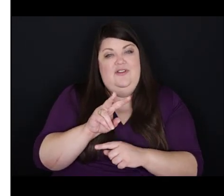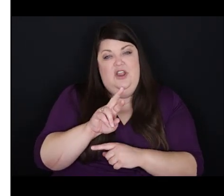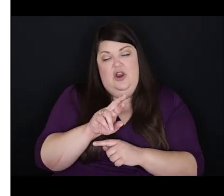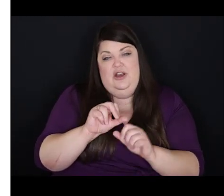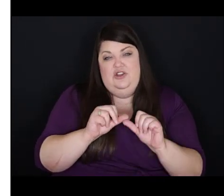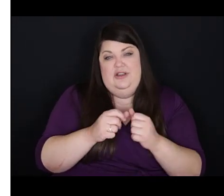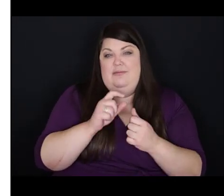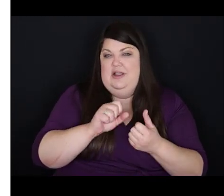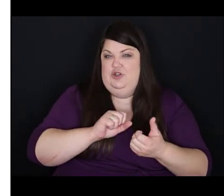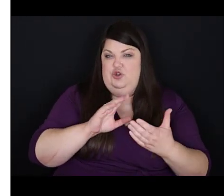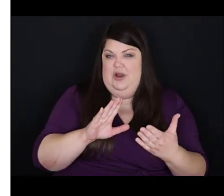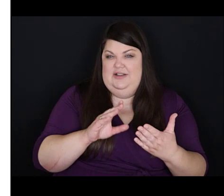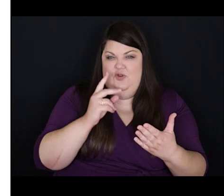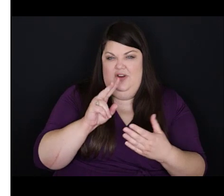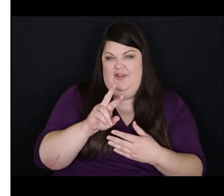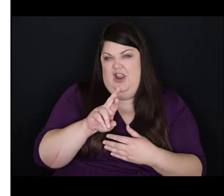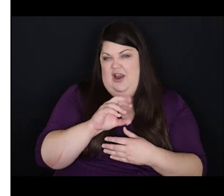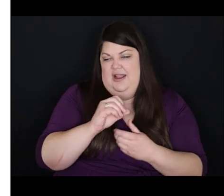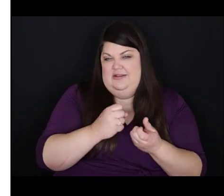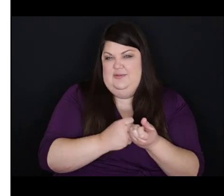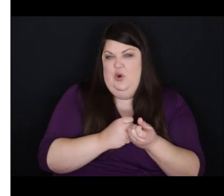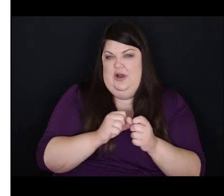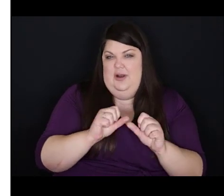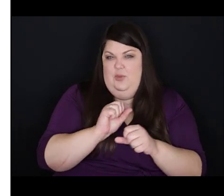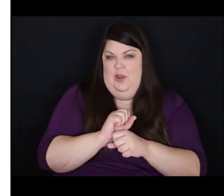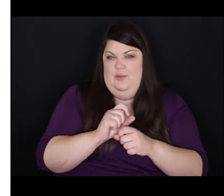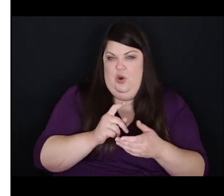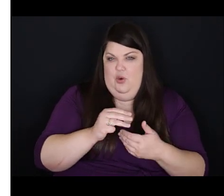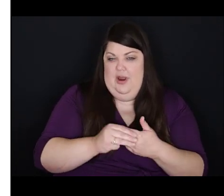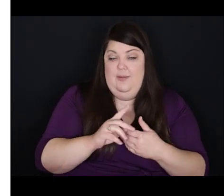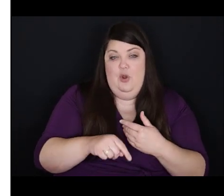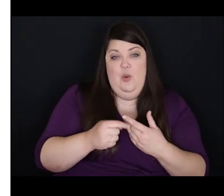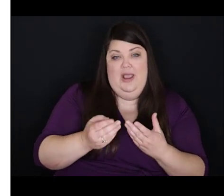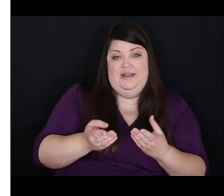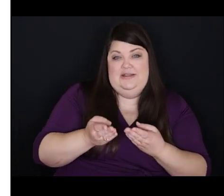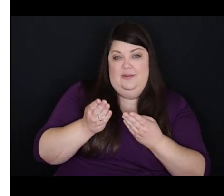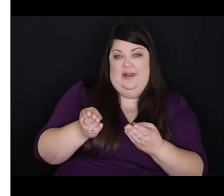for its VR and Supported Employment program when submitting the GEPA forms.